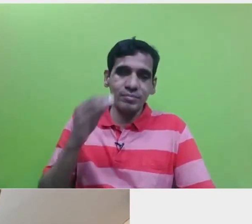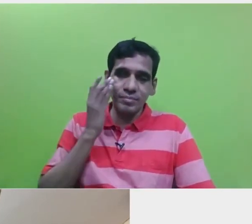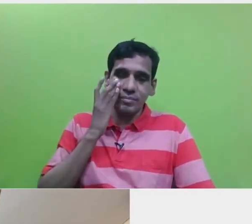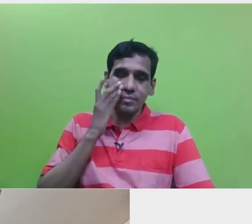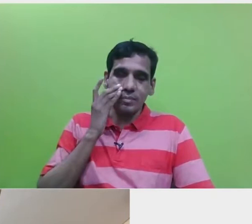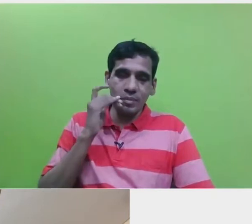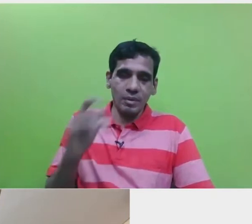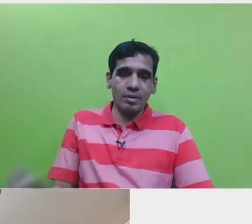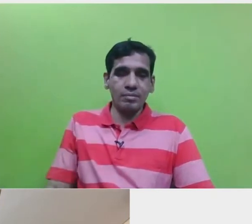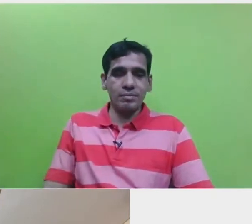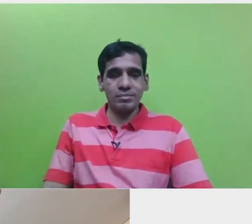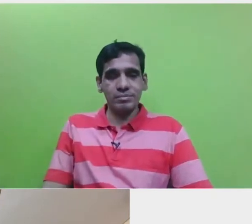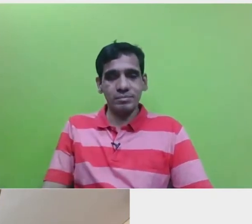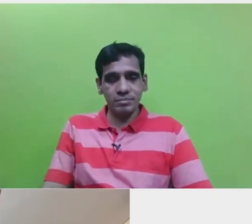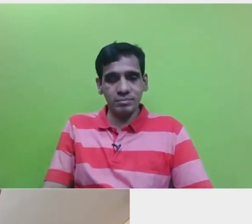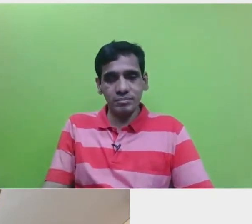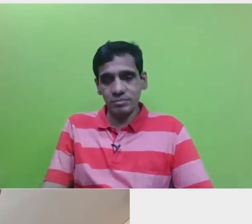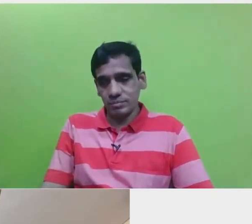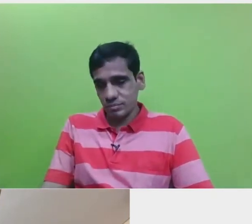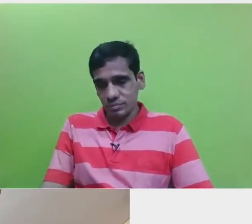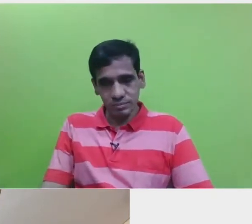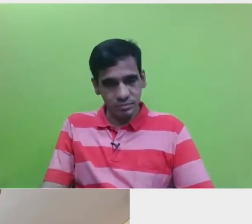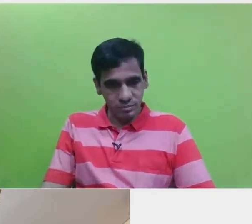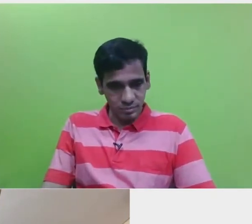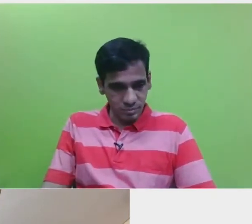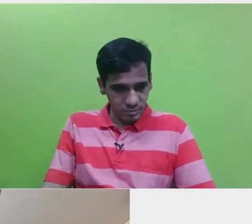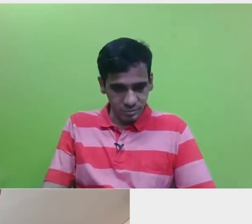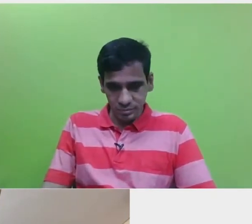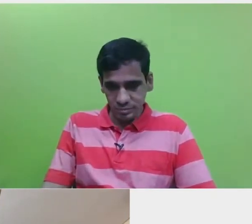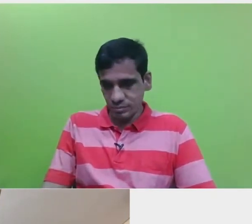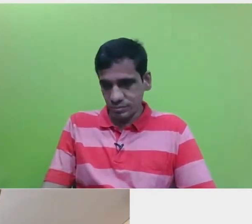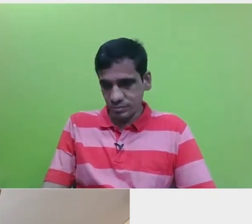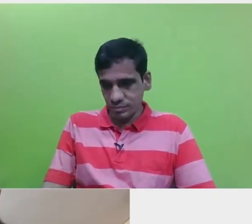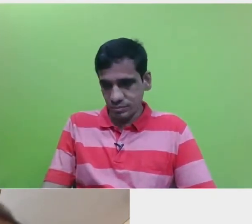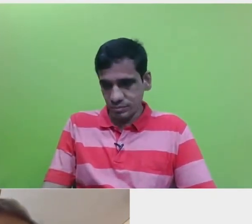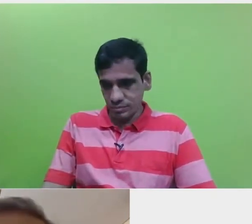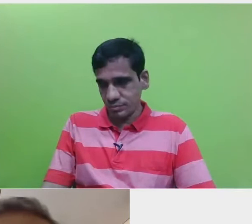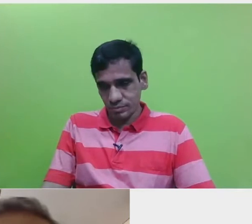on sign language in our regular school and colleges that everybody can communicate basic